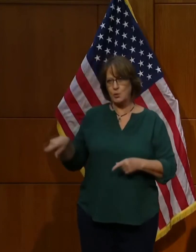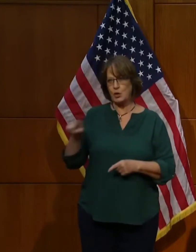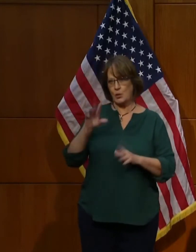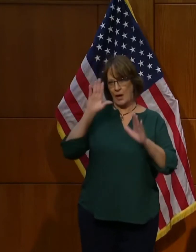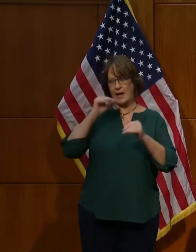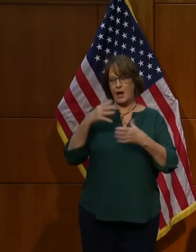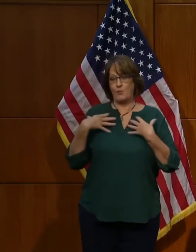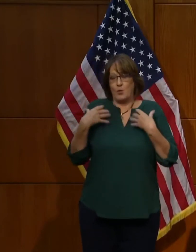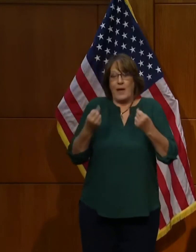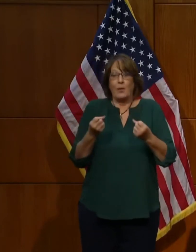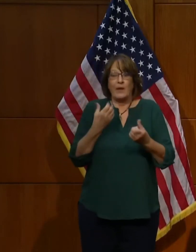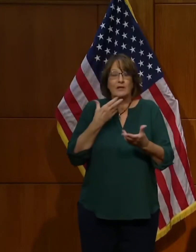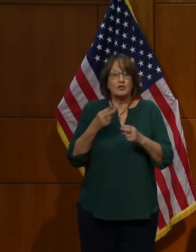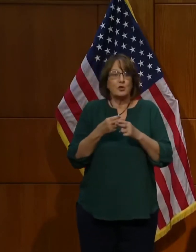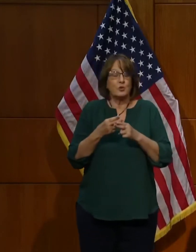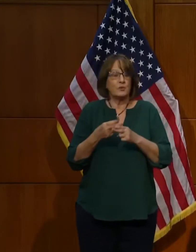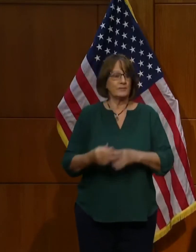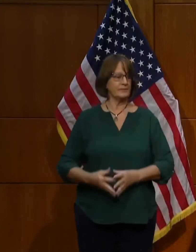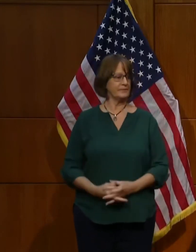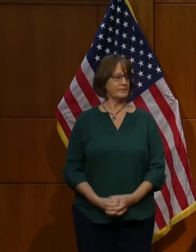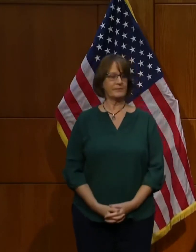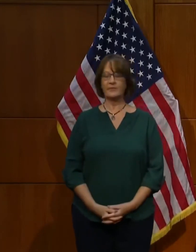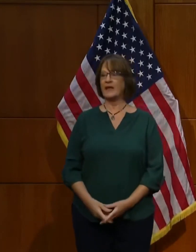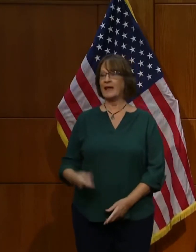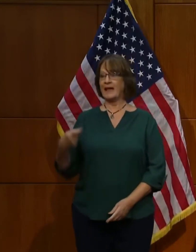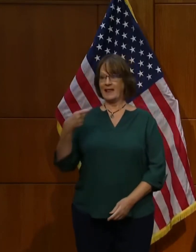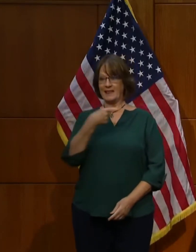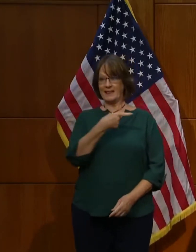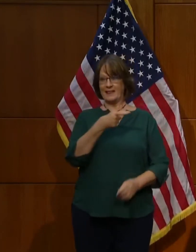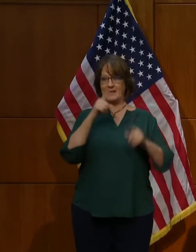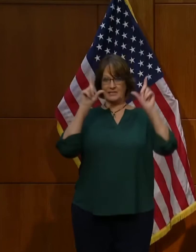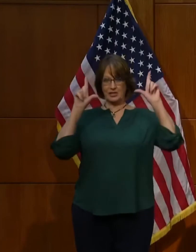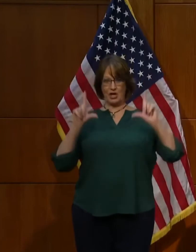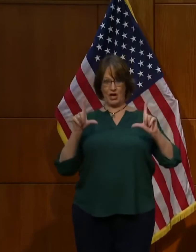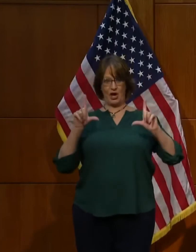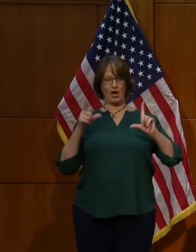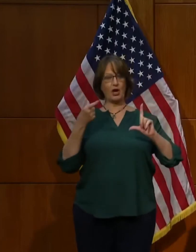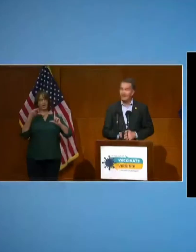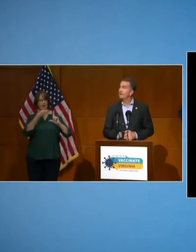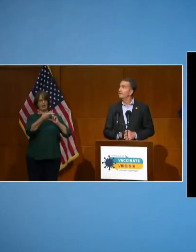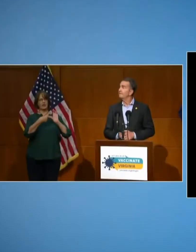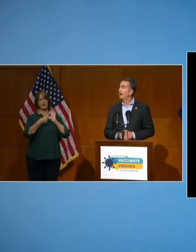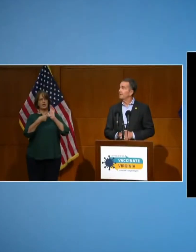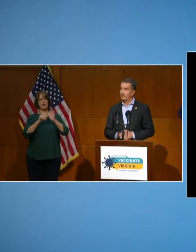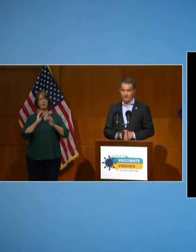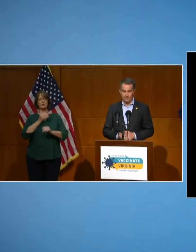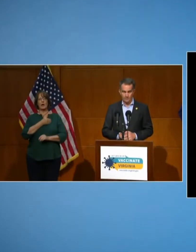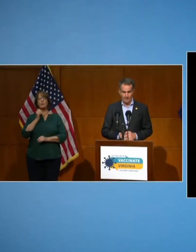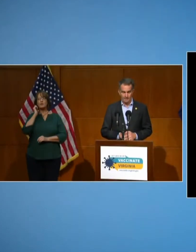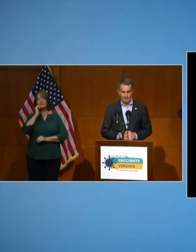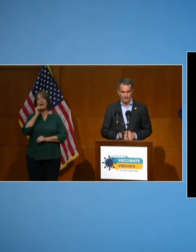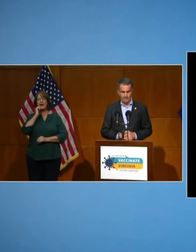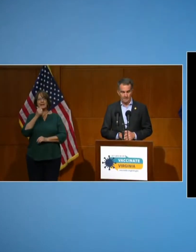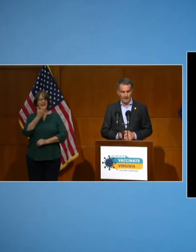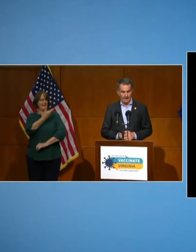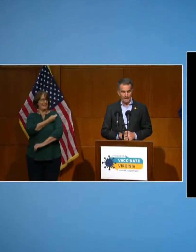that you get better soon. This chart here shows our daily vaccination rates and it has